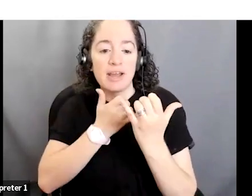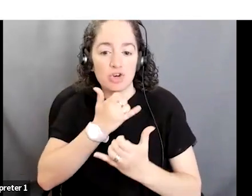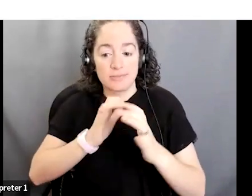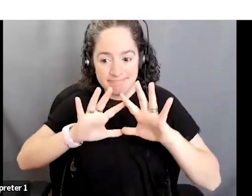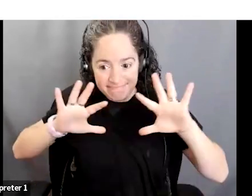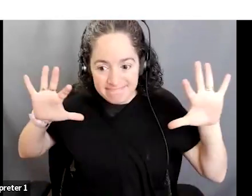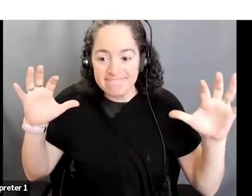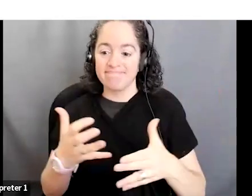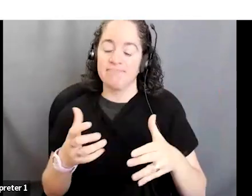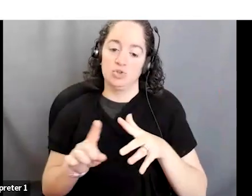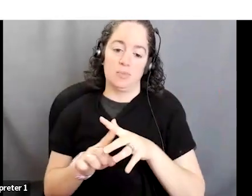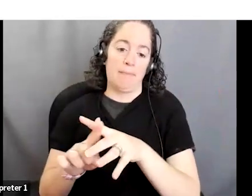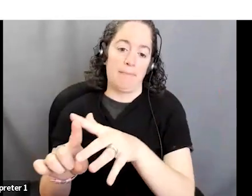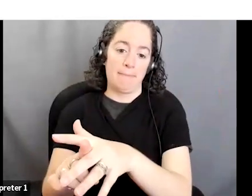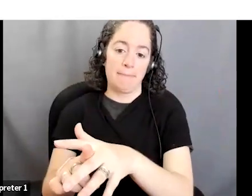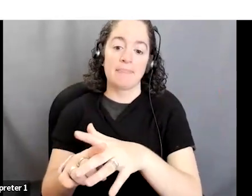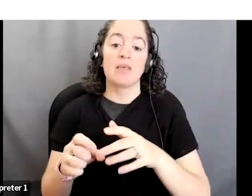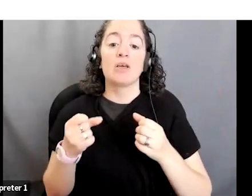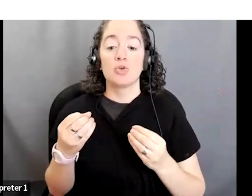They modify the site settings.